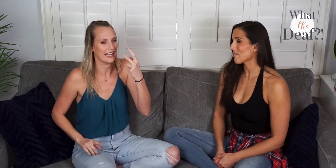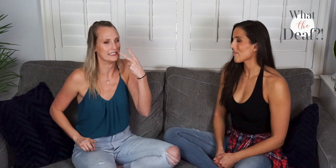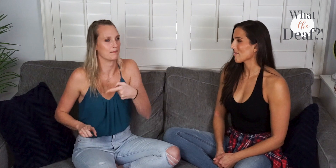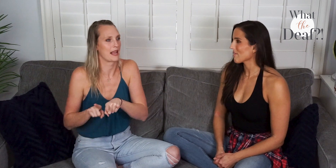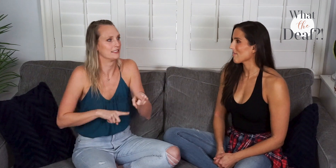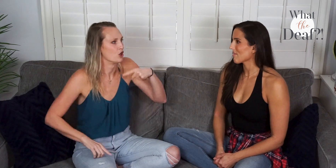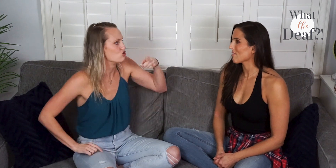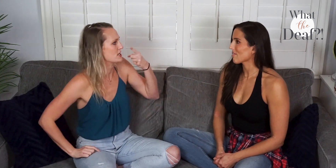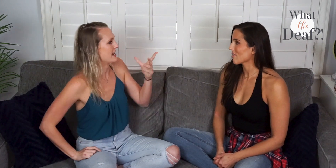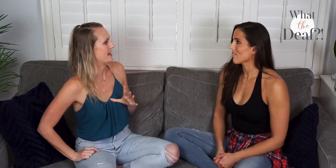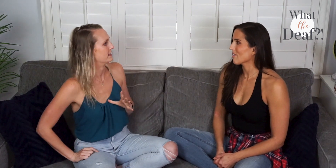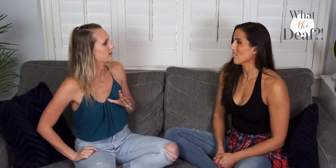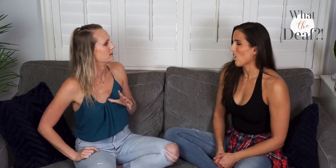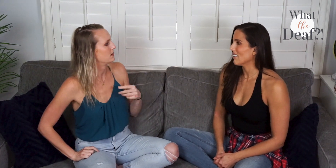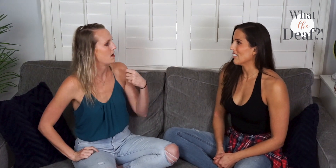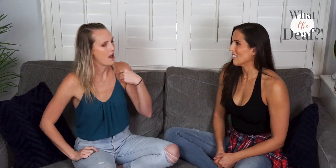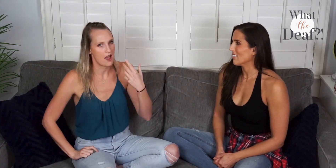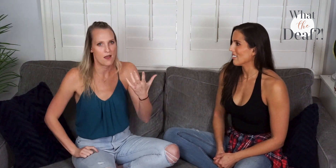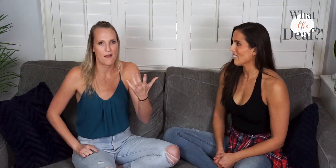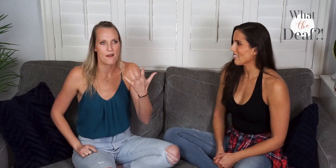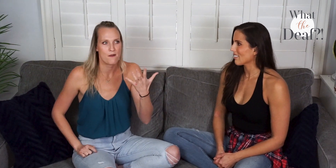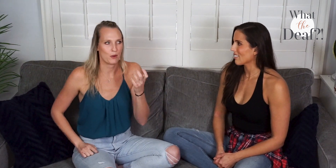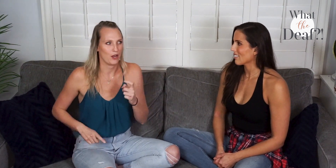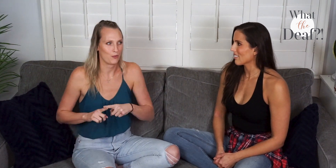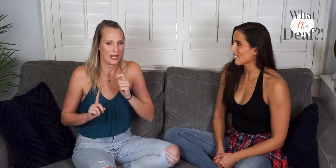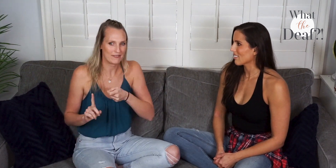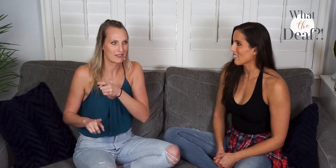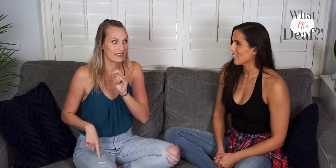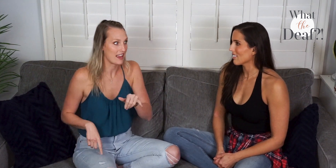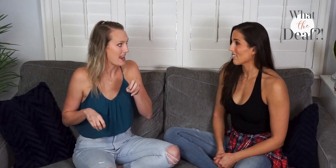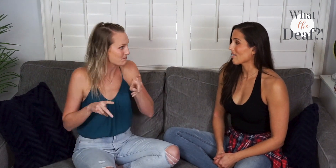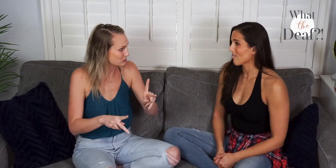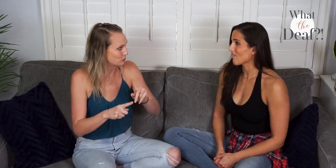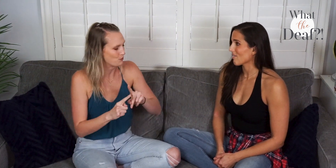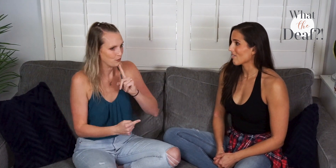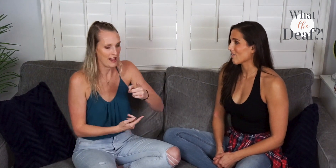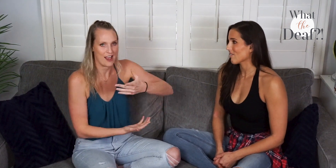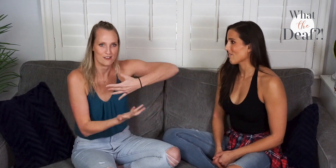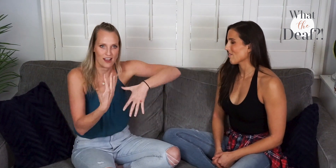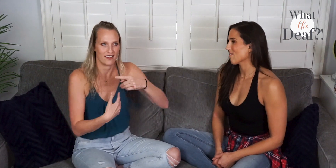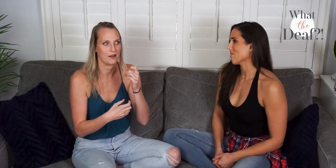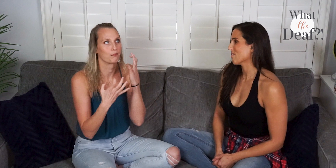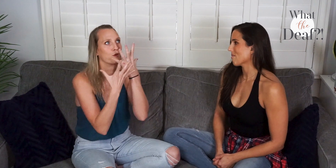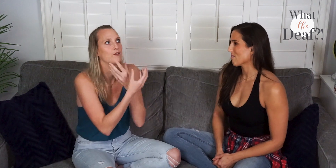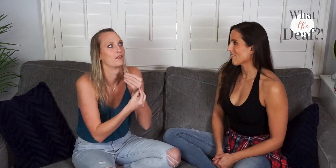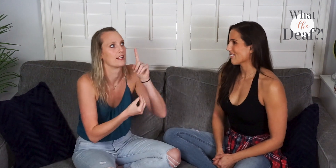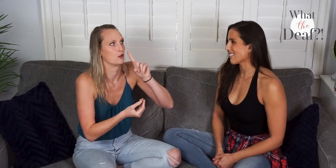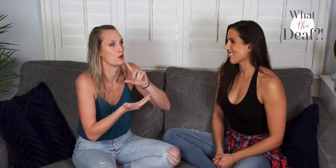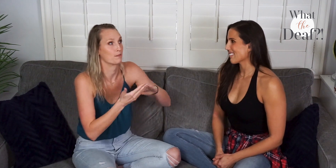and not as just this hearing guy. Right. And so I wanted to give him that opportunity to really interact and see the beautiness